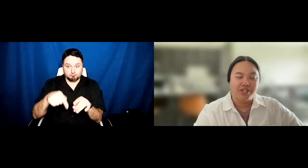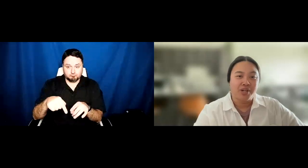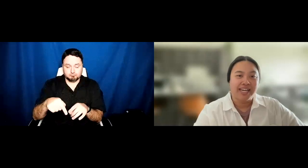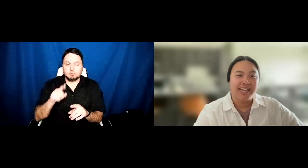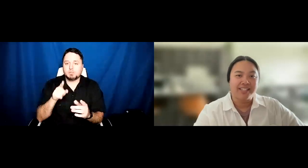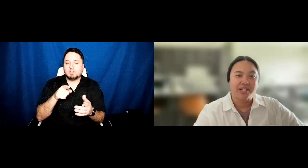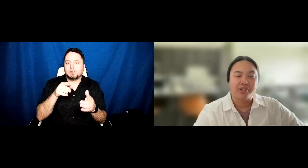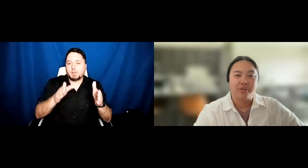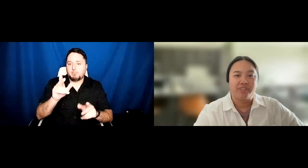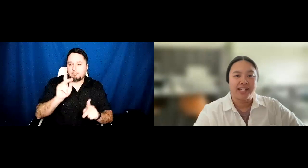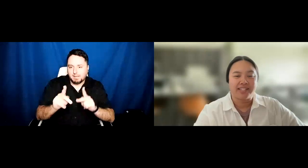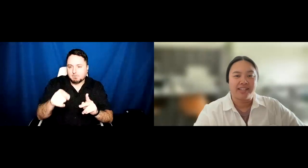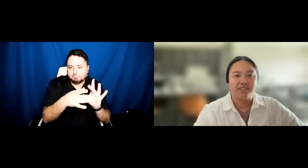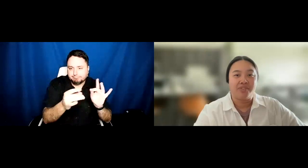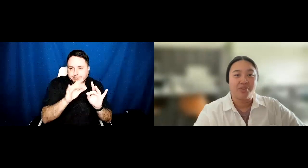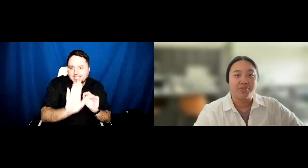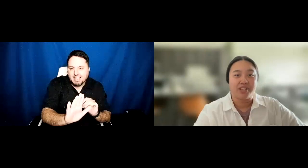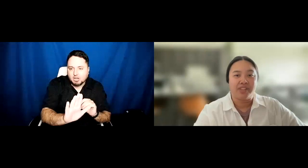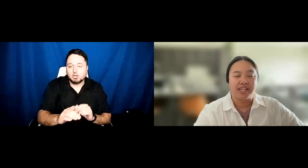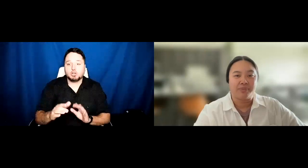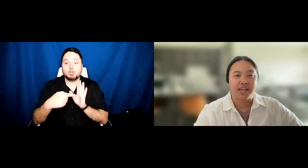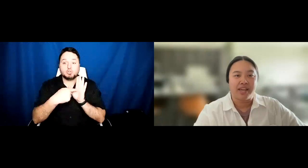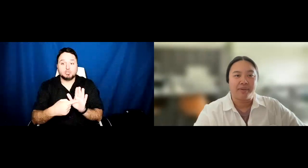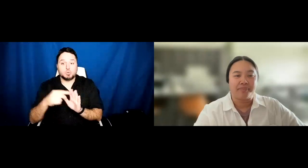and do not necessarily reflect the views of the SBA.